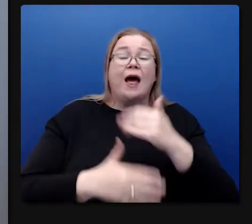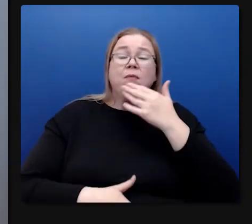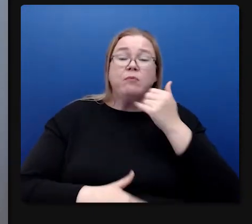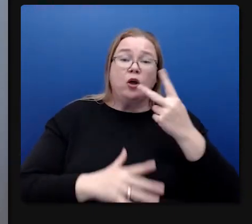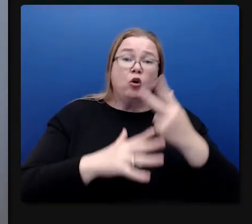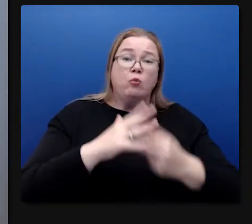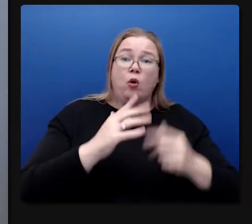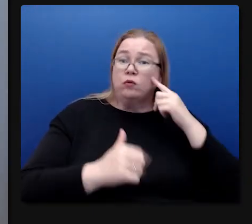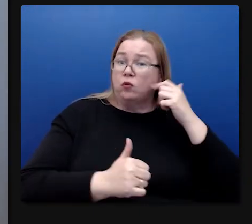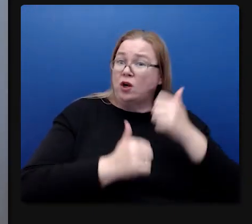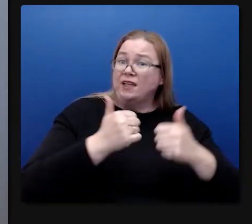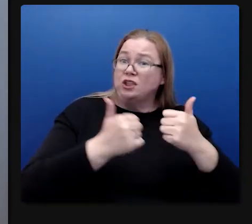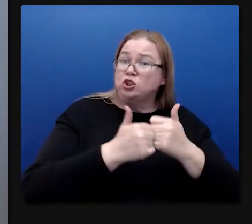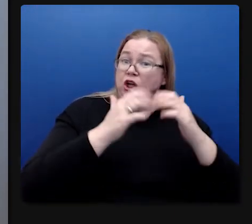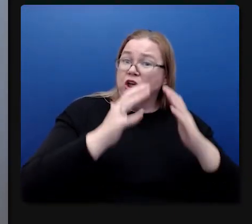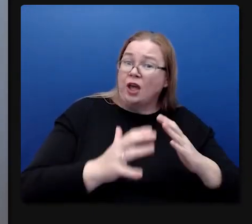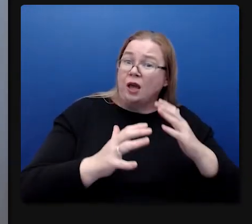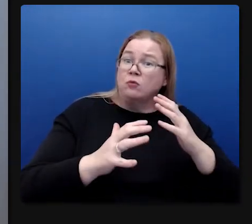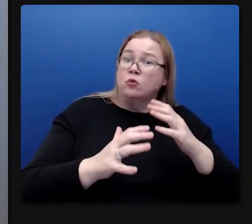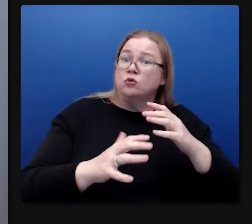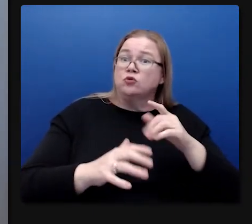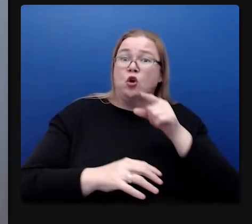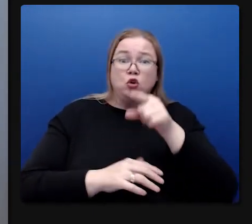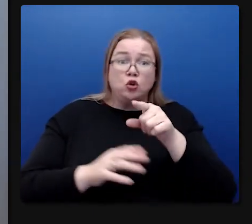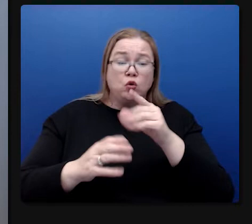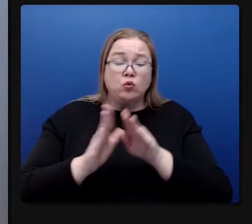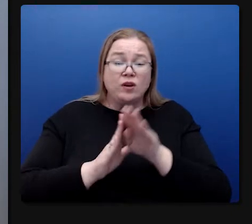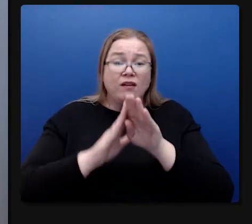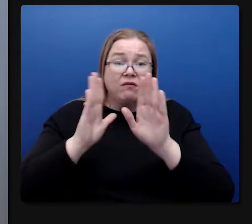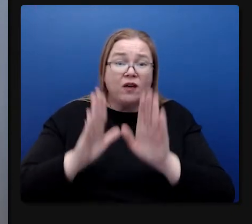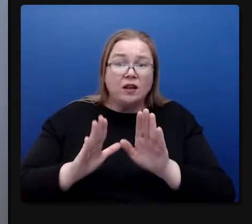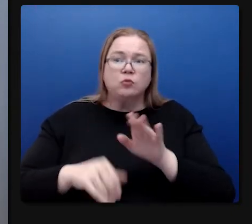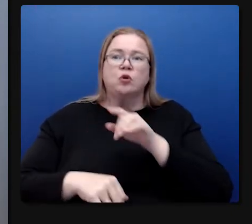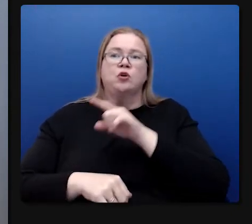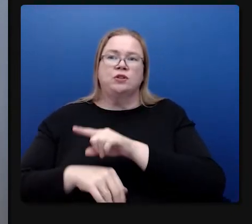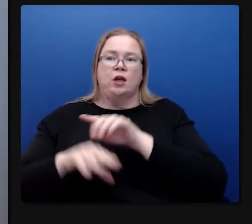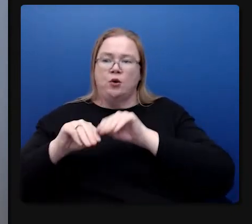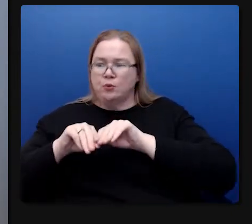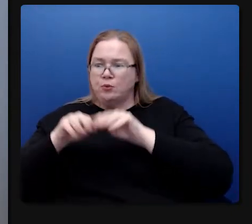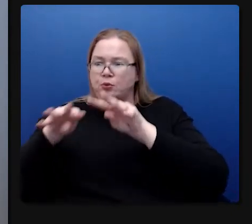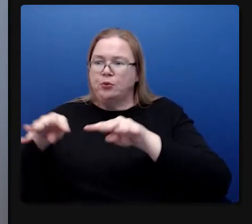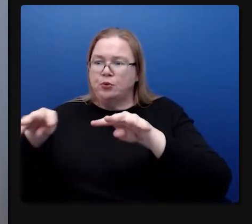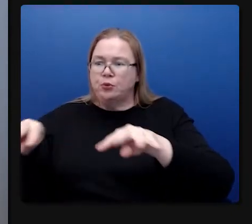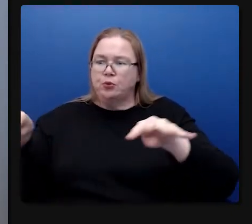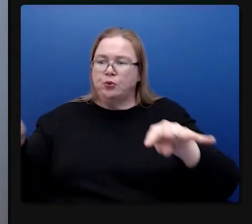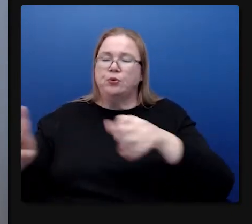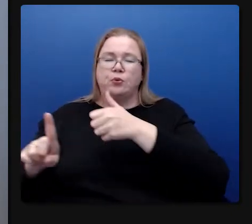both for each of our gamers, to you as developers, and radiate out all of these impacts,